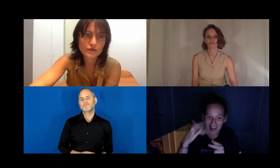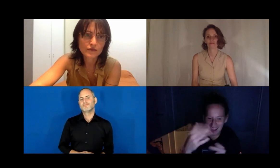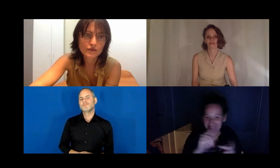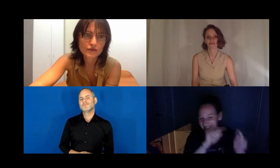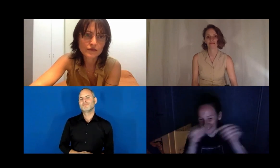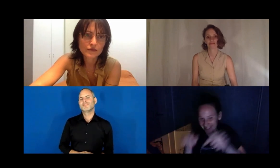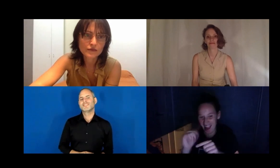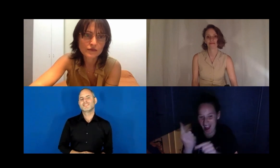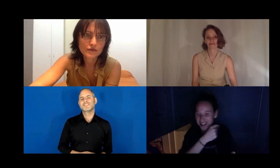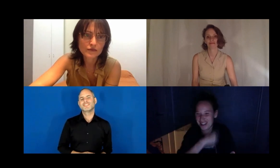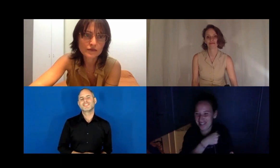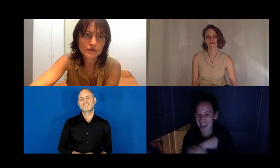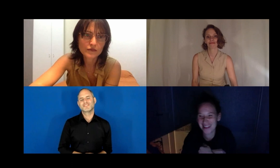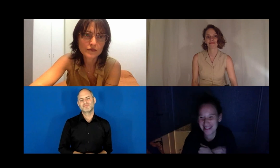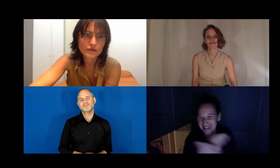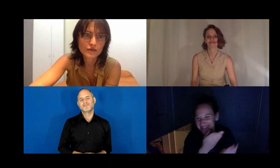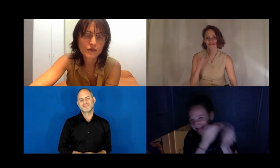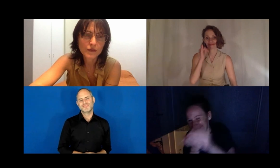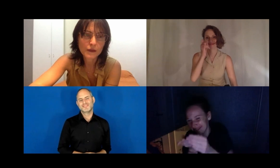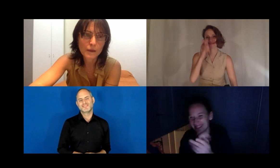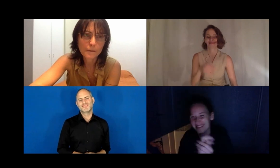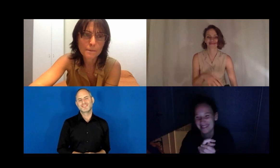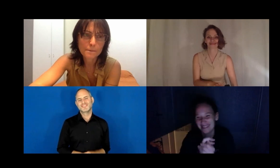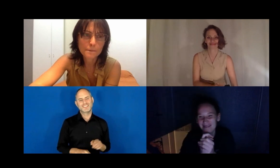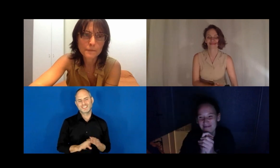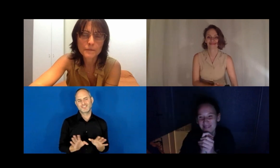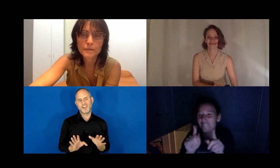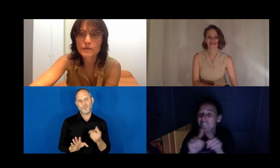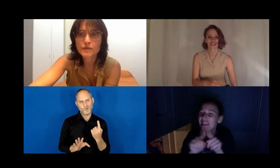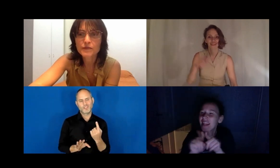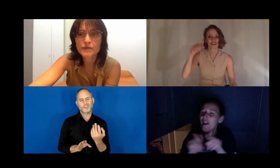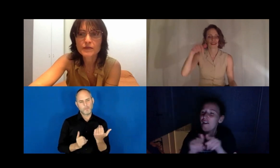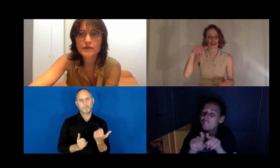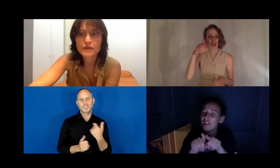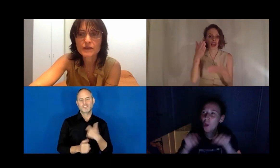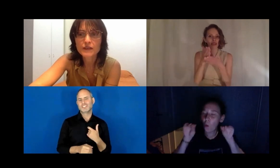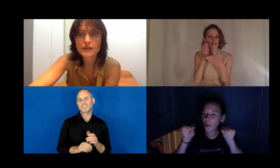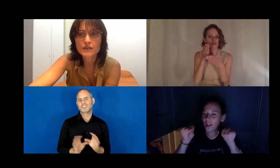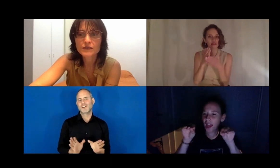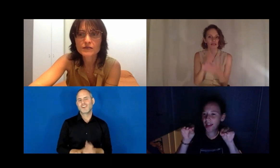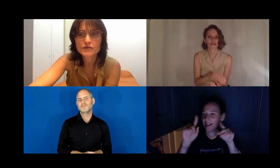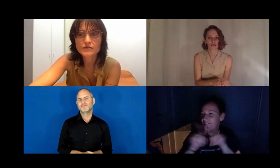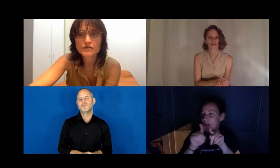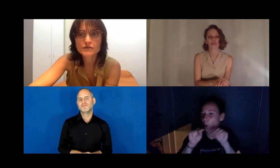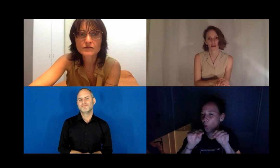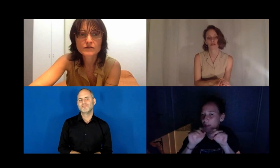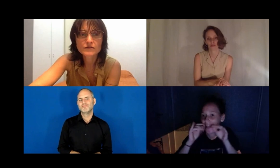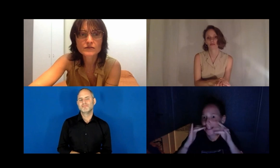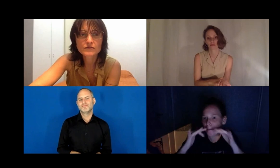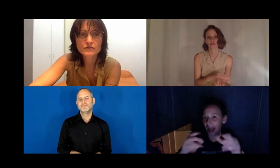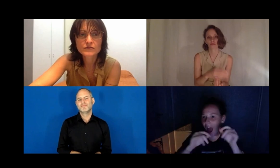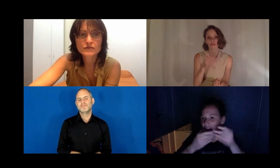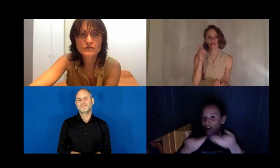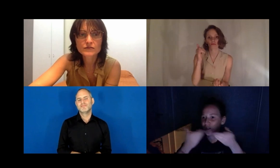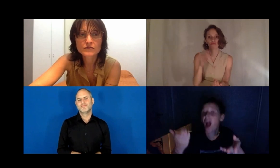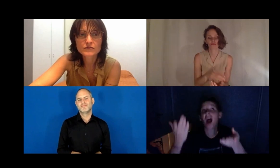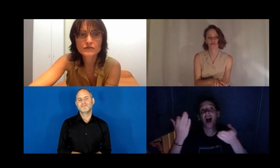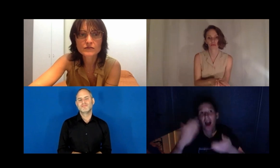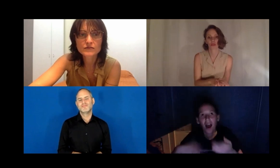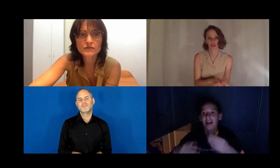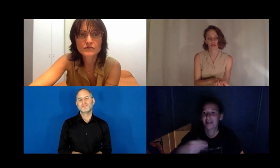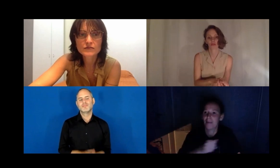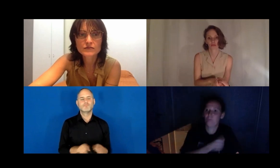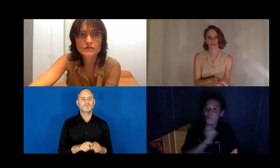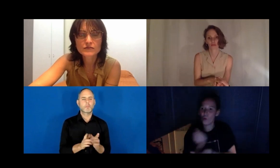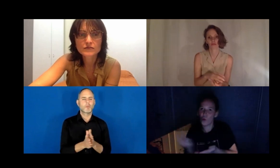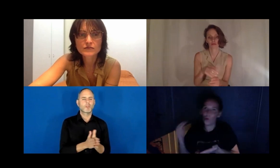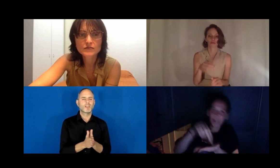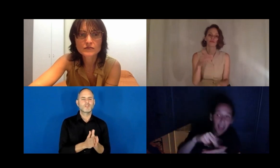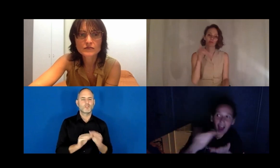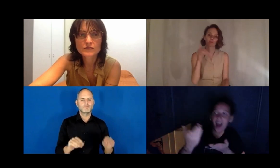I really hope you would come to Switzerland. You know, to give workshops, to teach, to influence people.